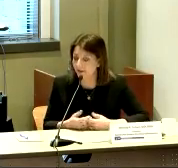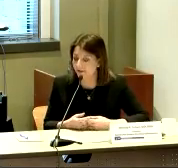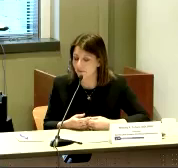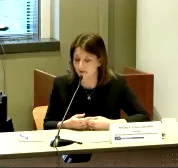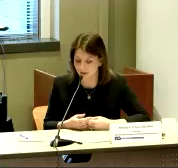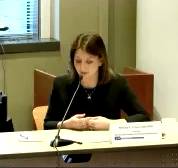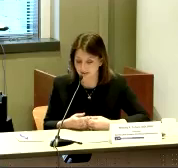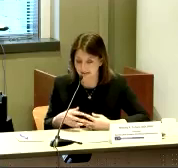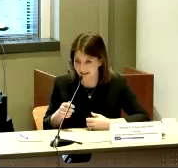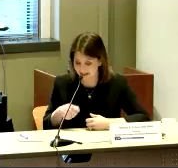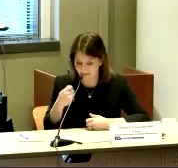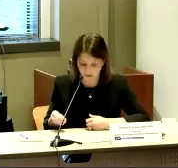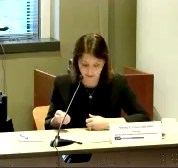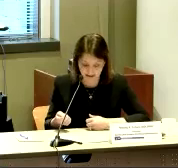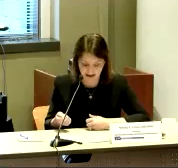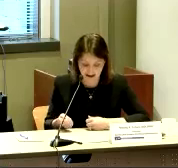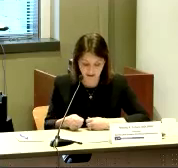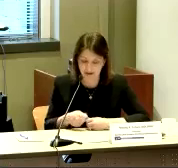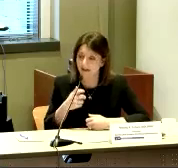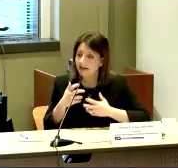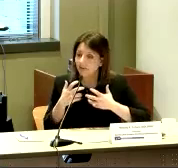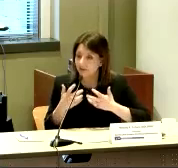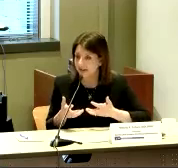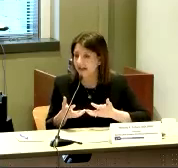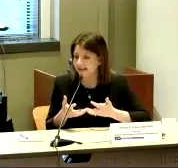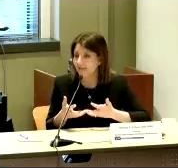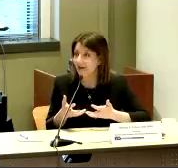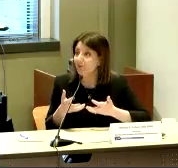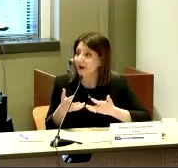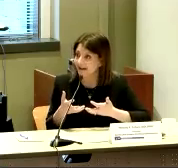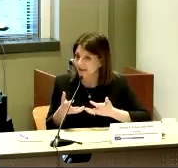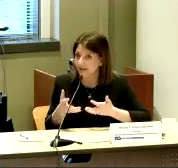and was grateful to see the team spring into action, really get something practical.